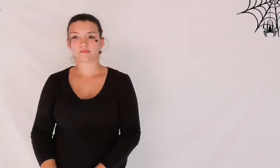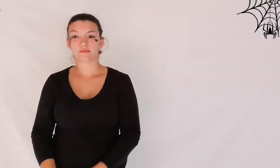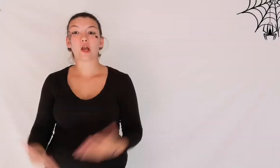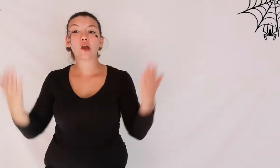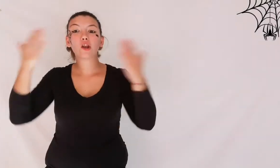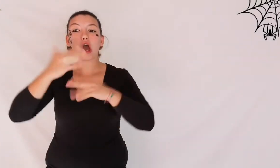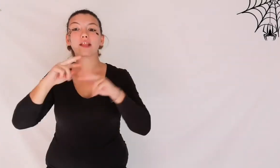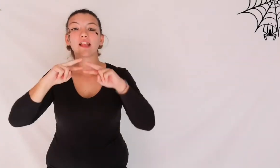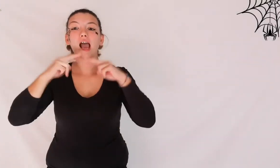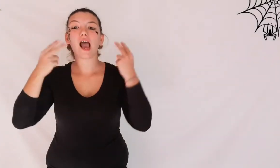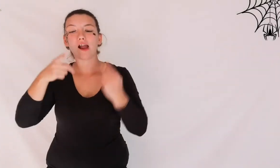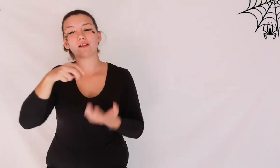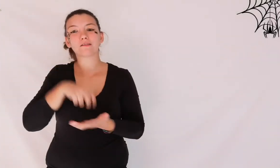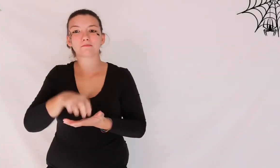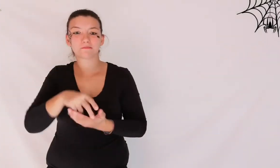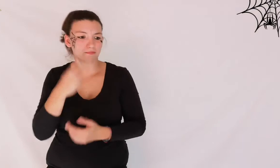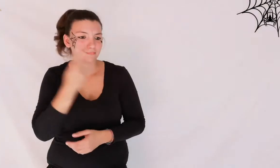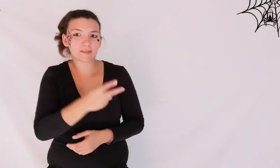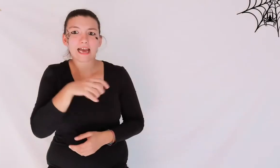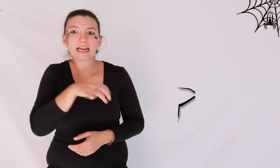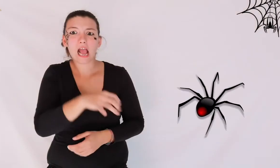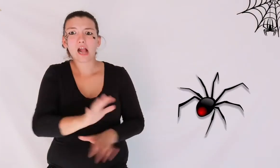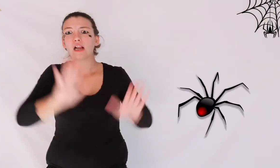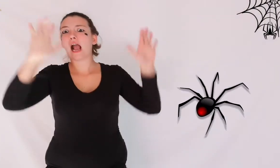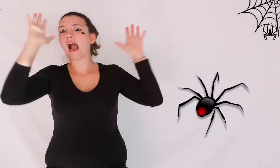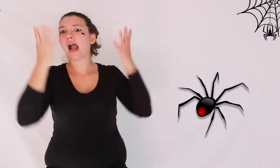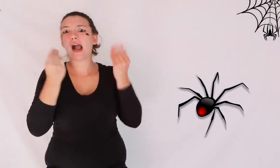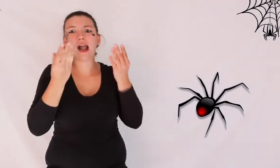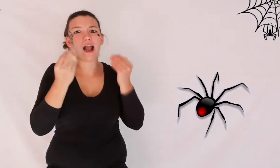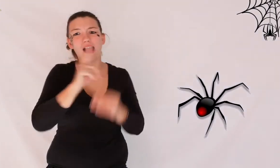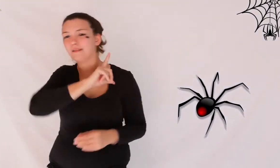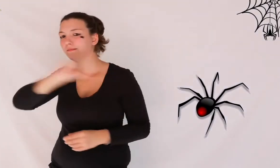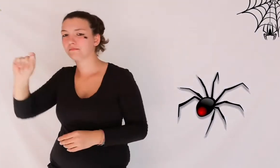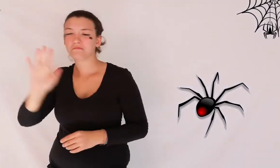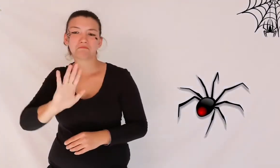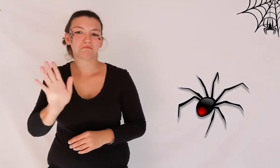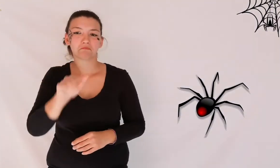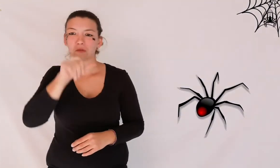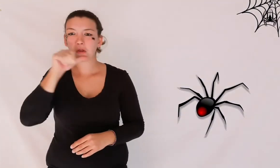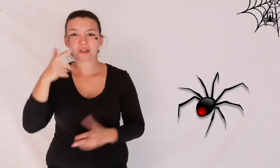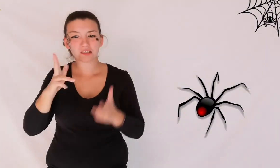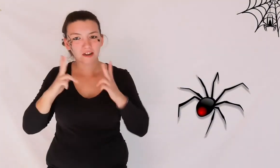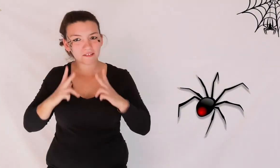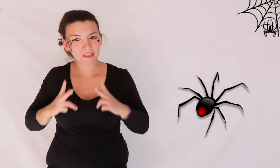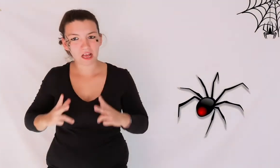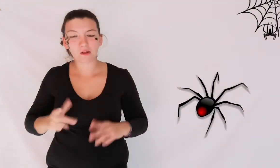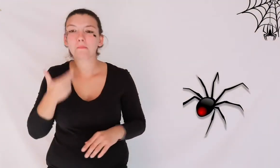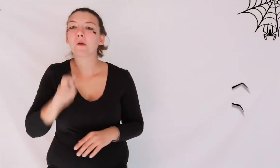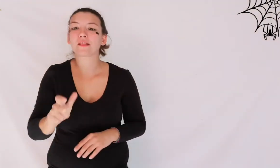Do not be afraid if on Halloween night you see a spider, be calm because there is a tradition